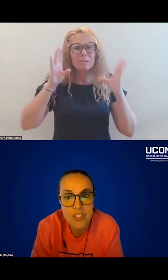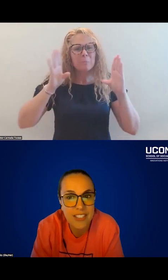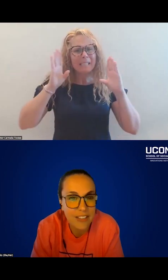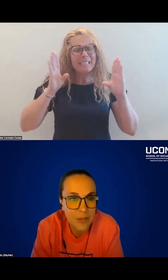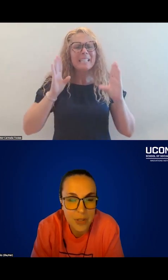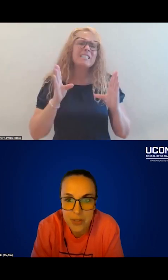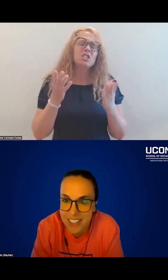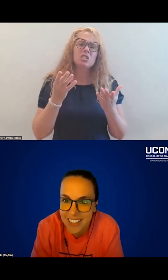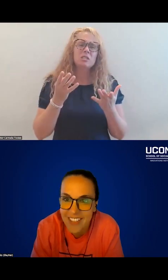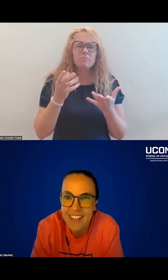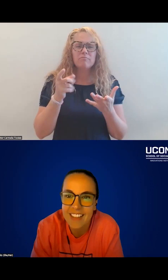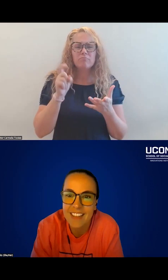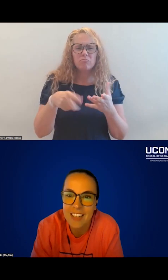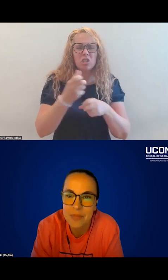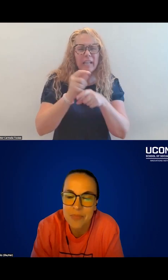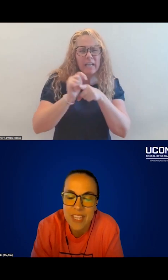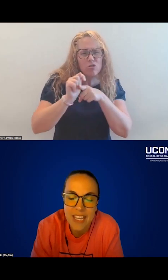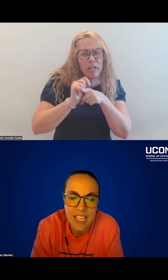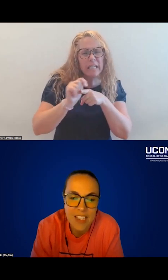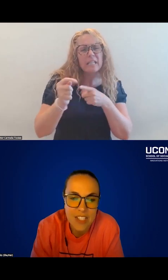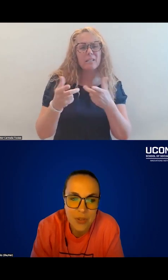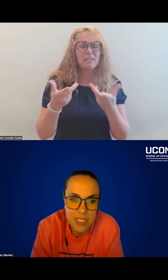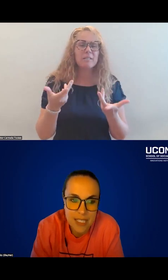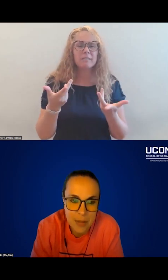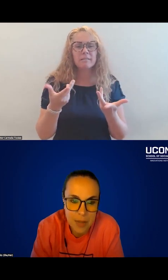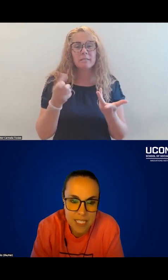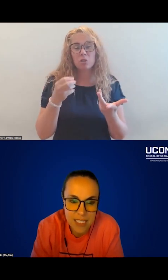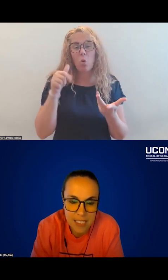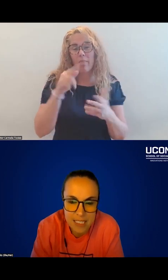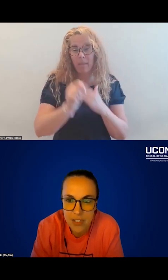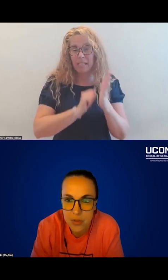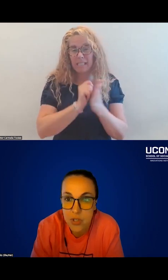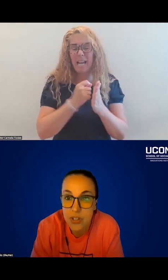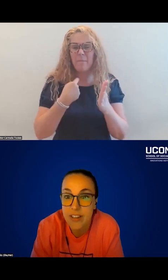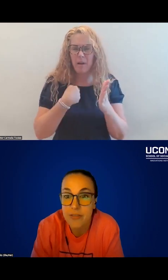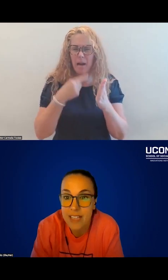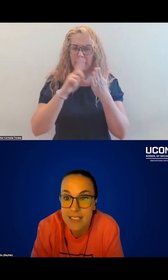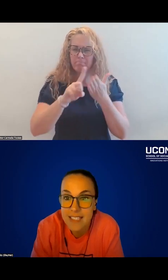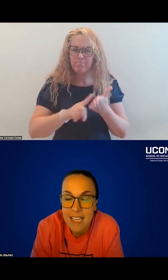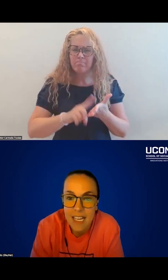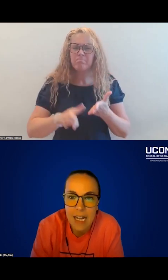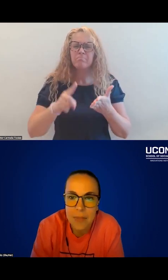AND GET TRAINING ON. THIS TIME I AM DIGGING INTO CURRENT EVENTS.